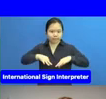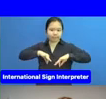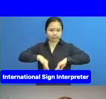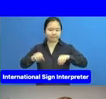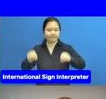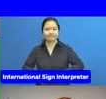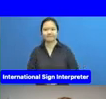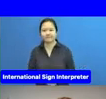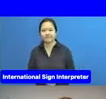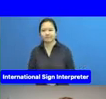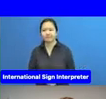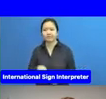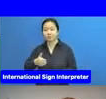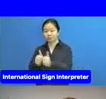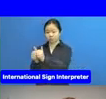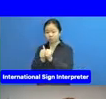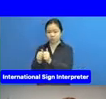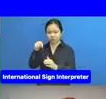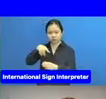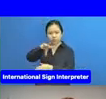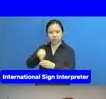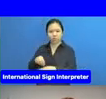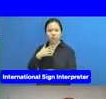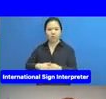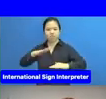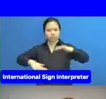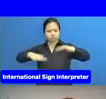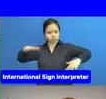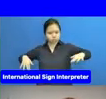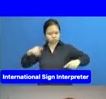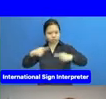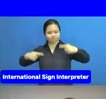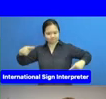the diversity in the partnerships. Our new website was launched on the 1st of November.